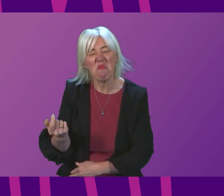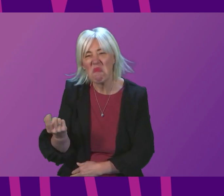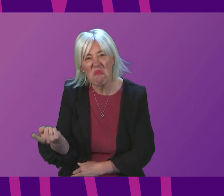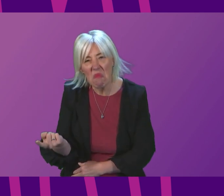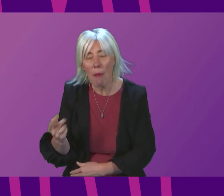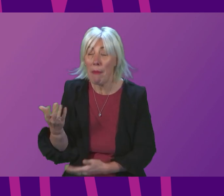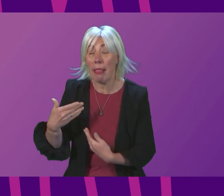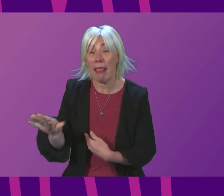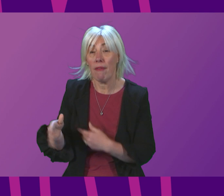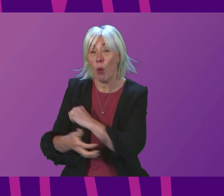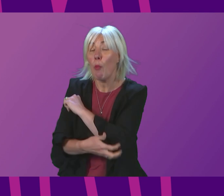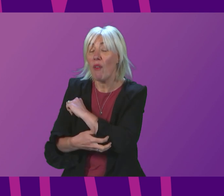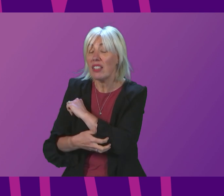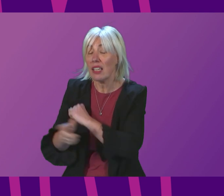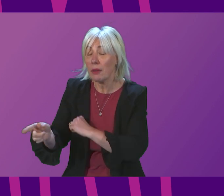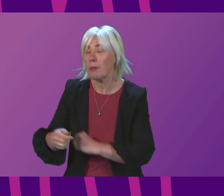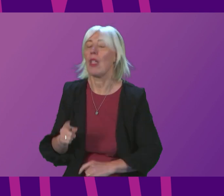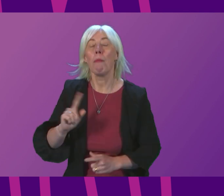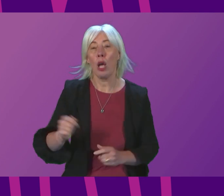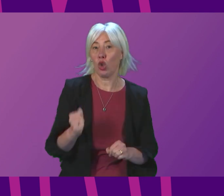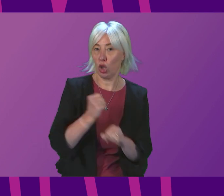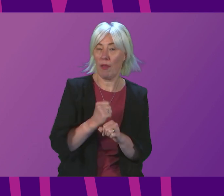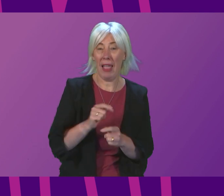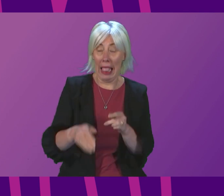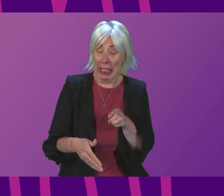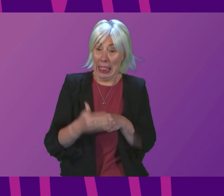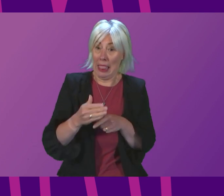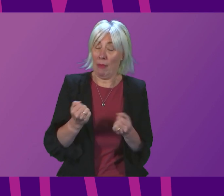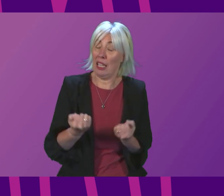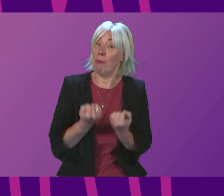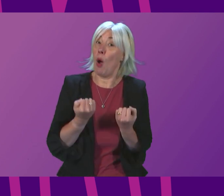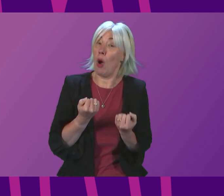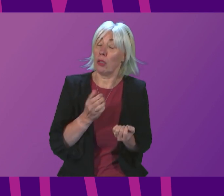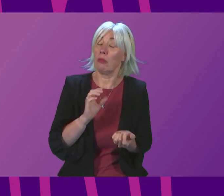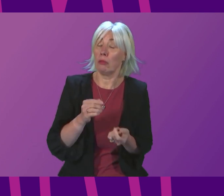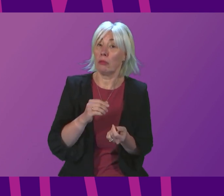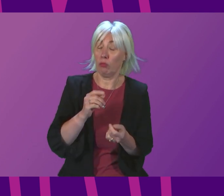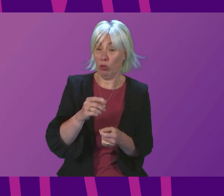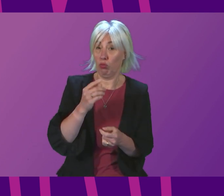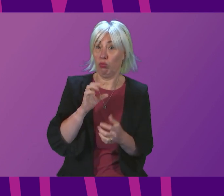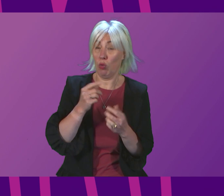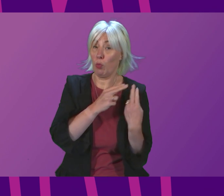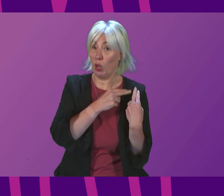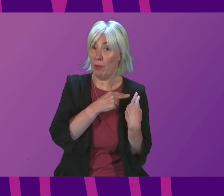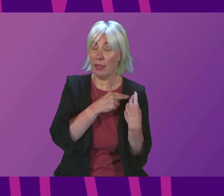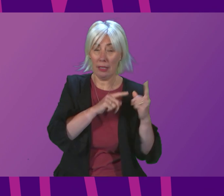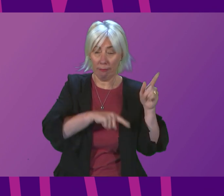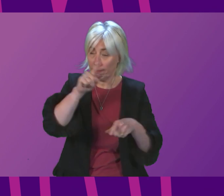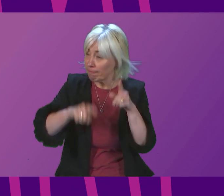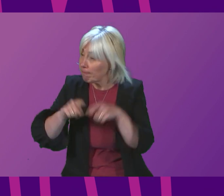In contrast, within our very limited powers and resources in this regard, the Scottish Government is taking a range of targeted steps, including, of course, doubling the Scottish